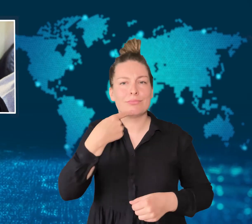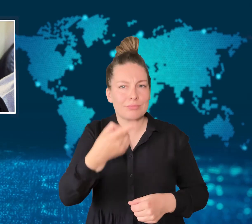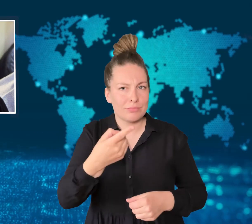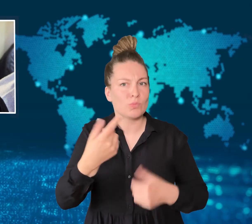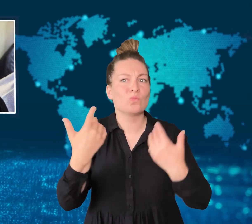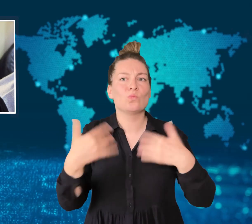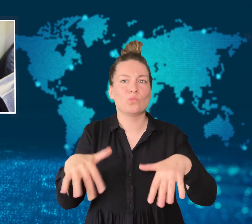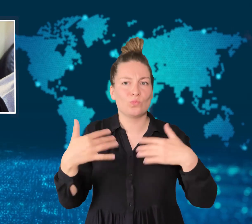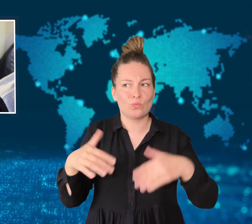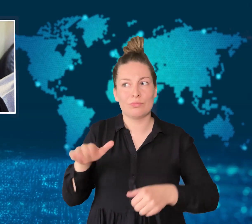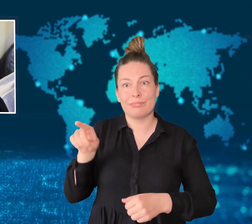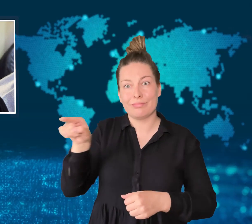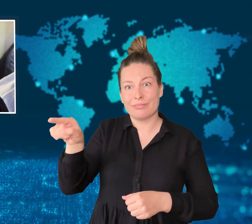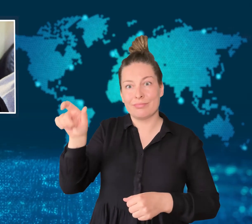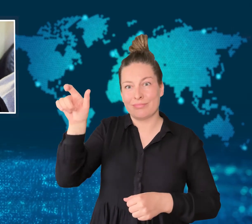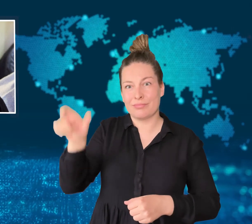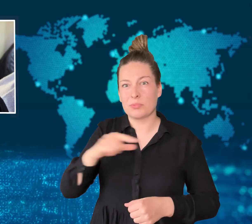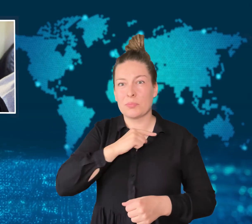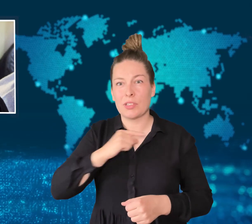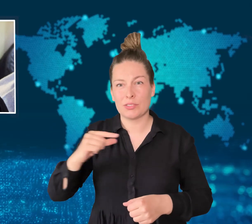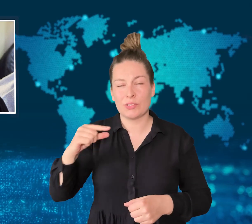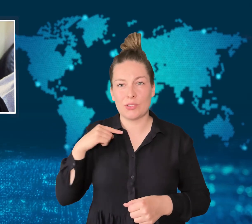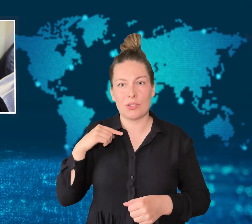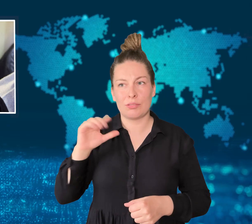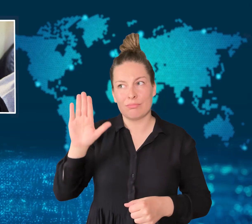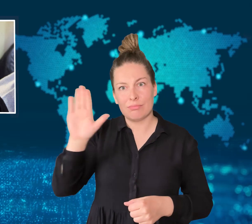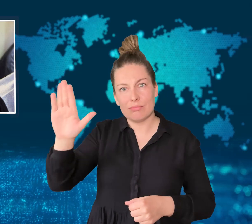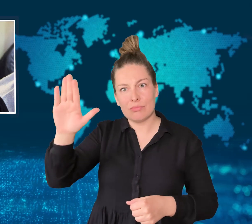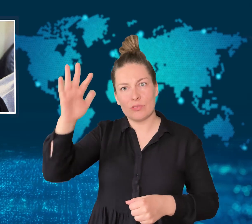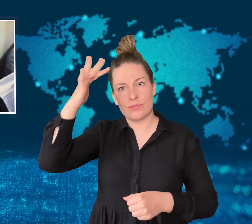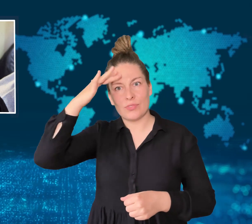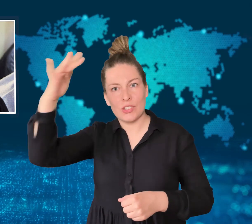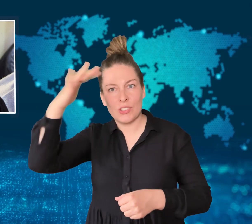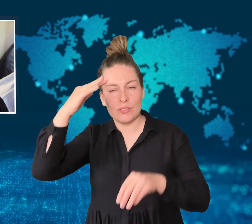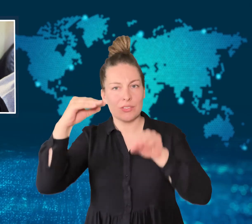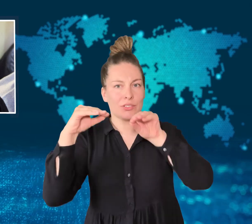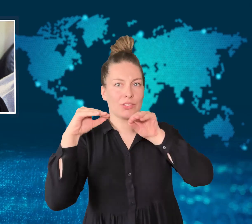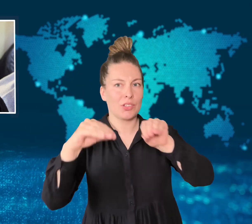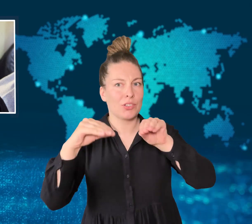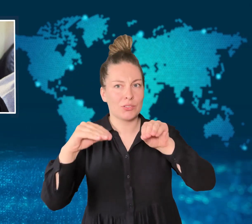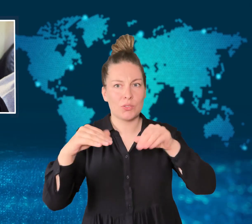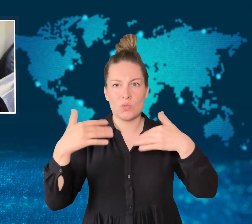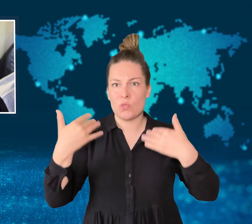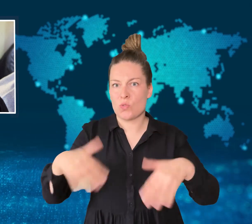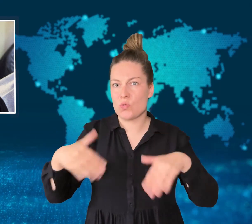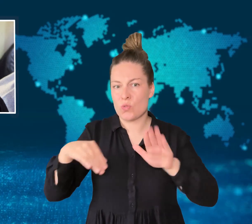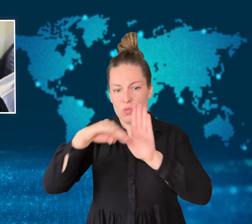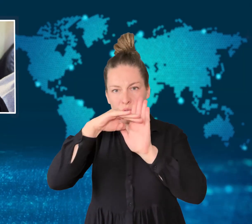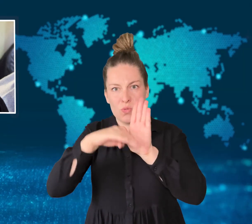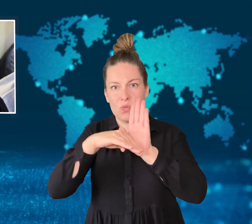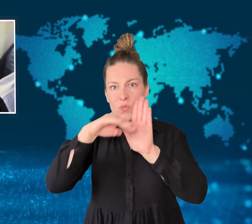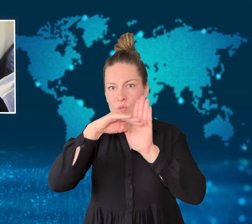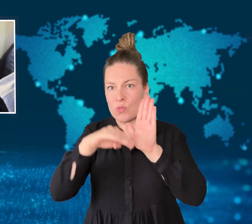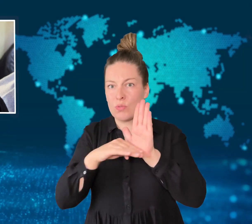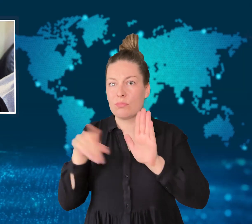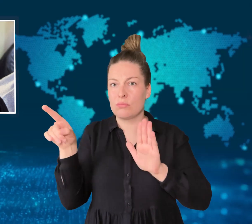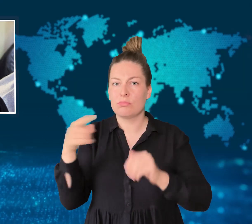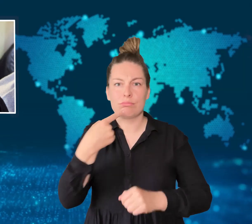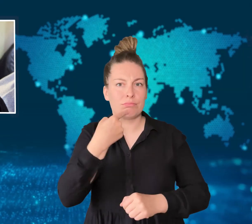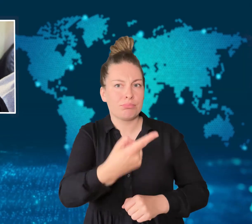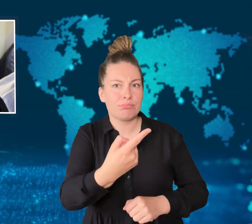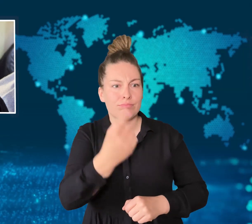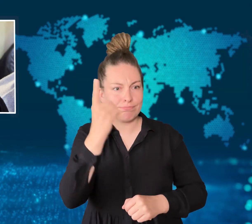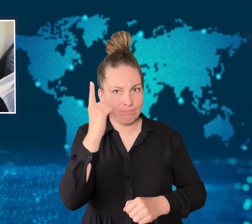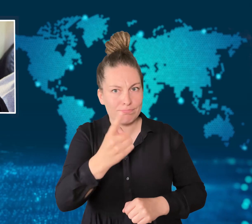Former members of the church have claimed they were forced to